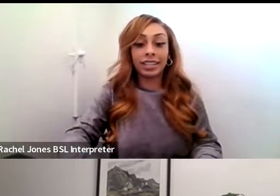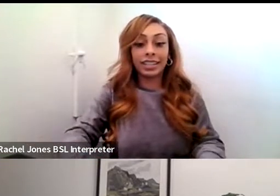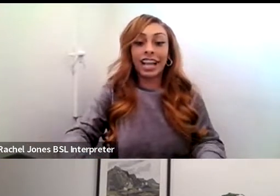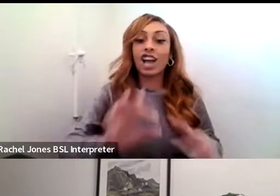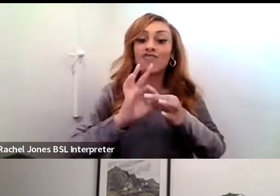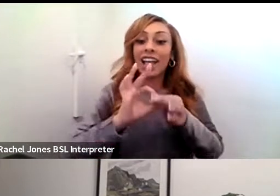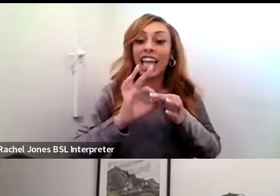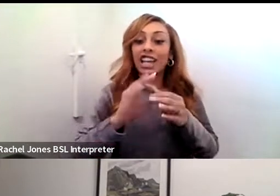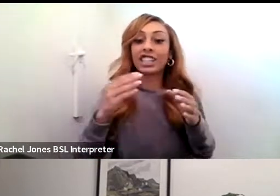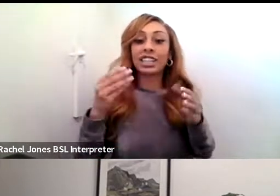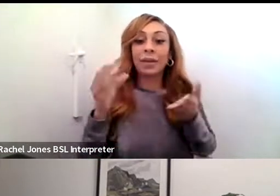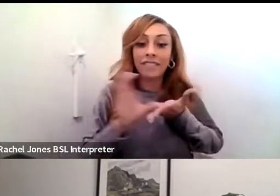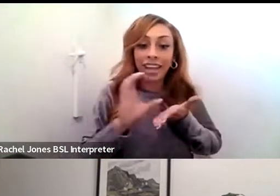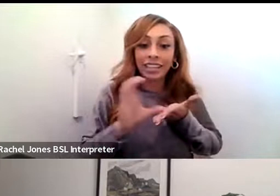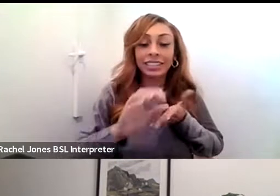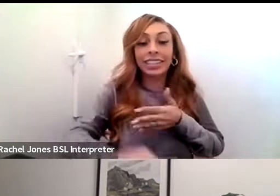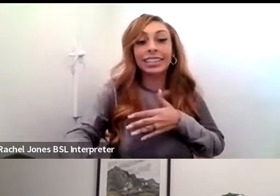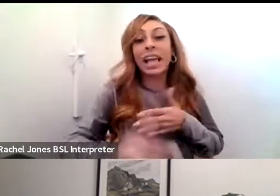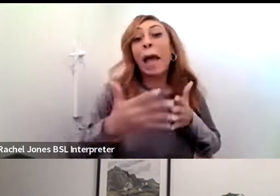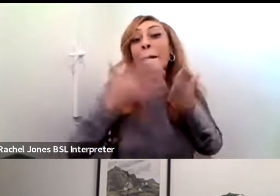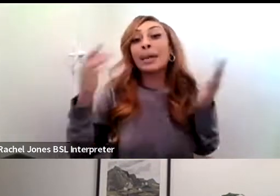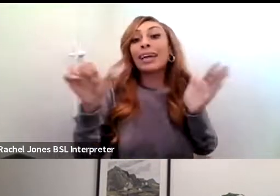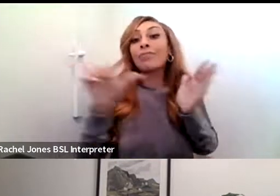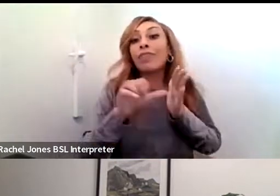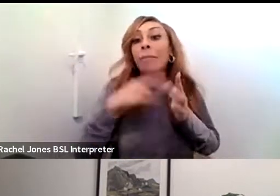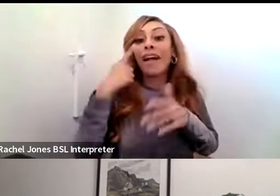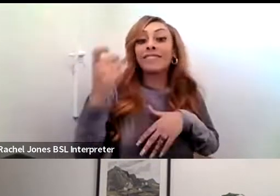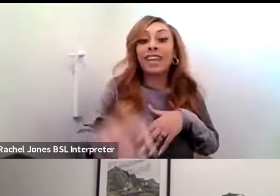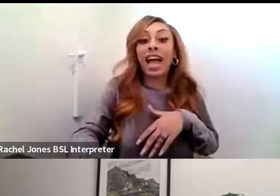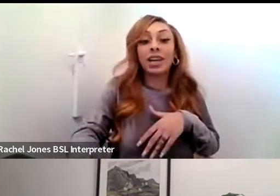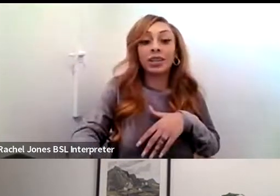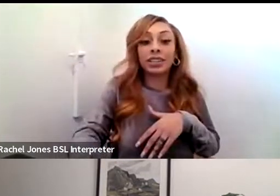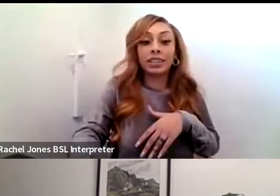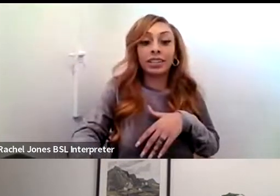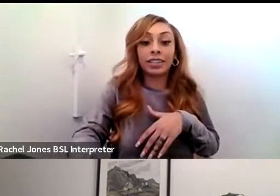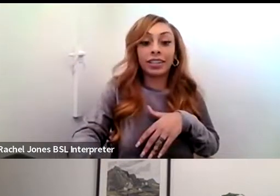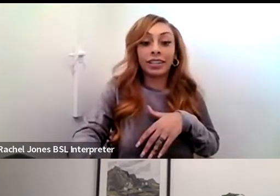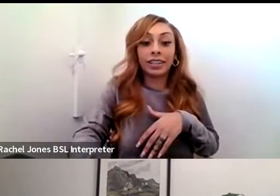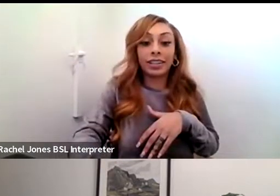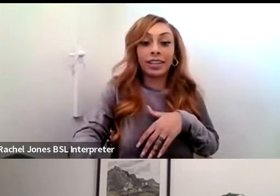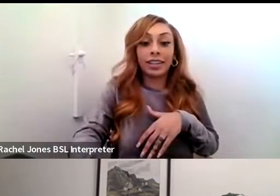I think the big problem that I have found, in terms of managing funding and funders,